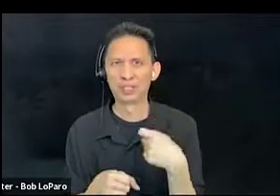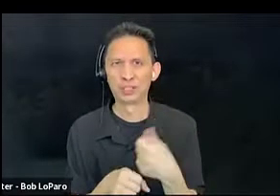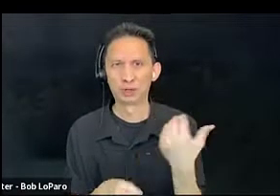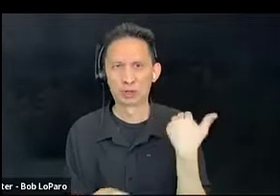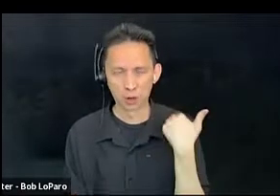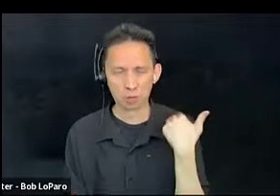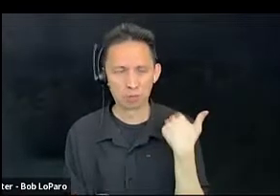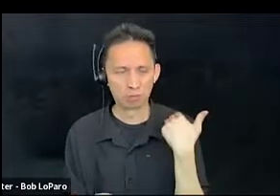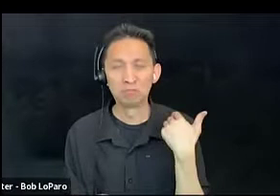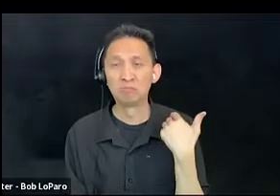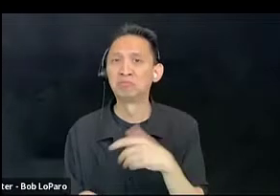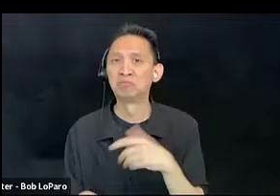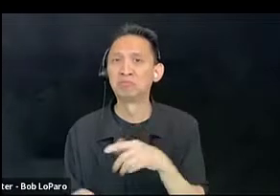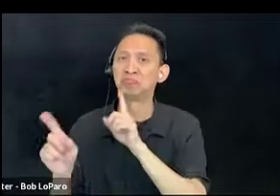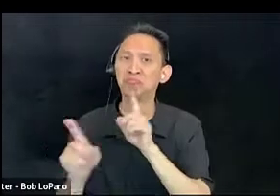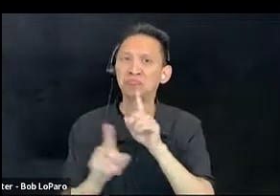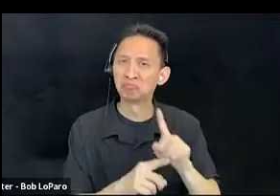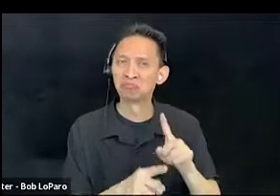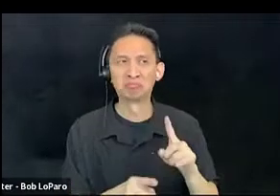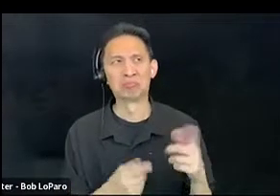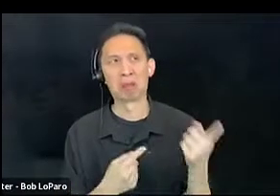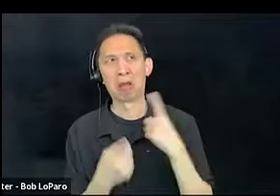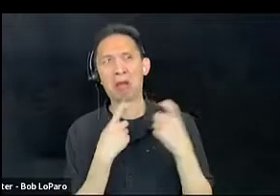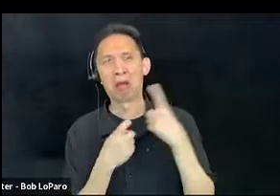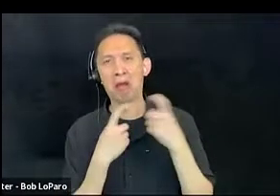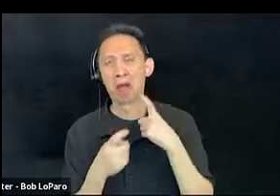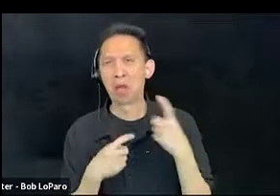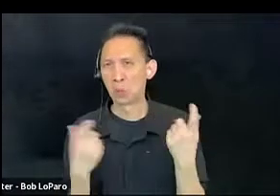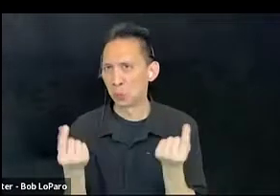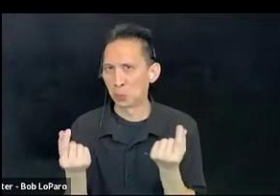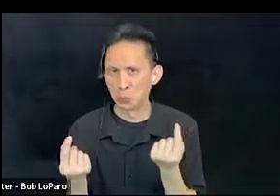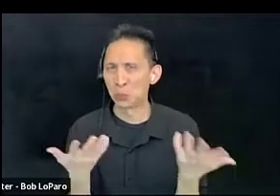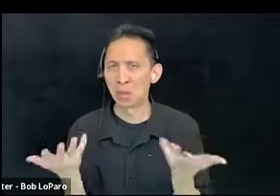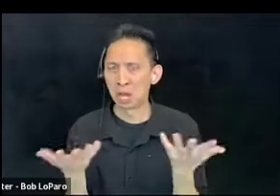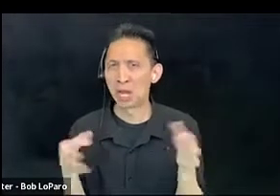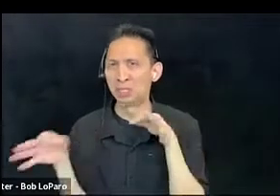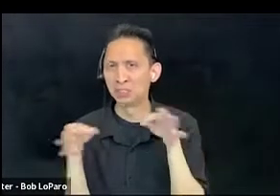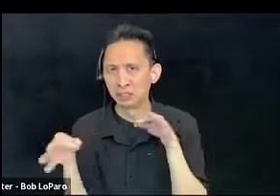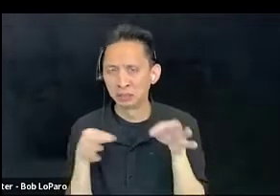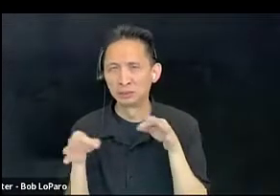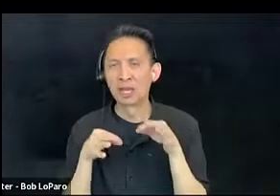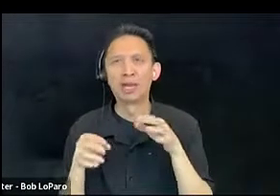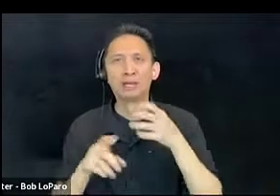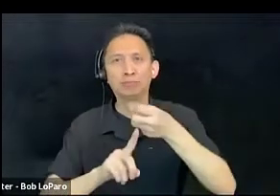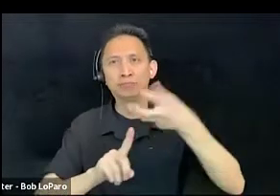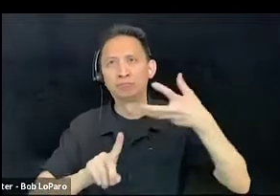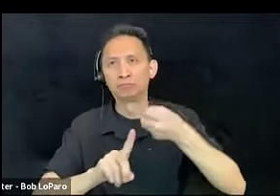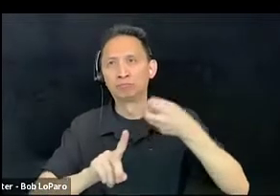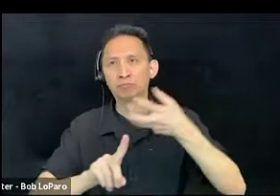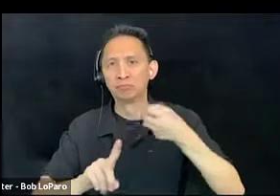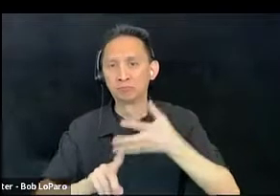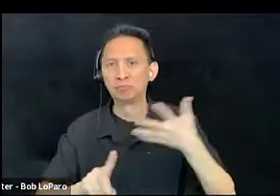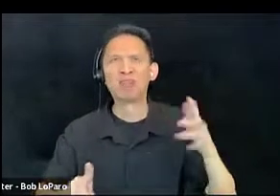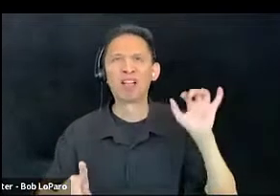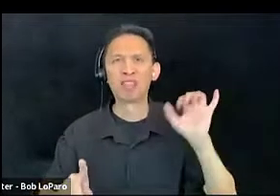a lot of the frequently asked questions and giving definitions and overview of CVI as well as resources.